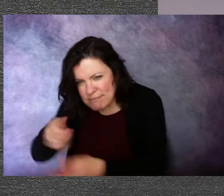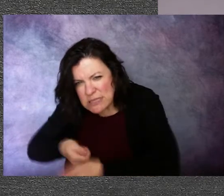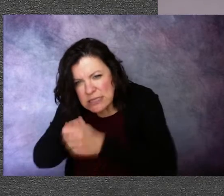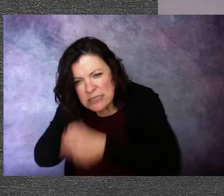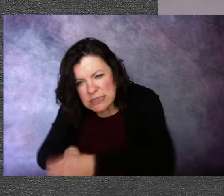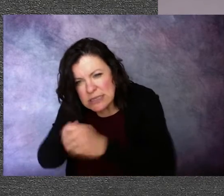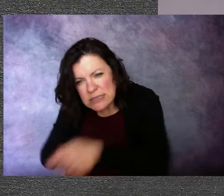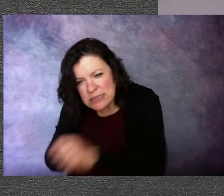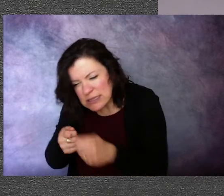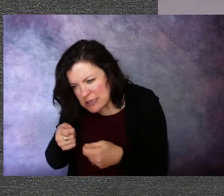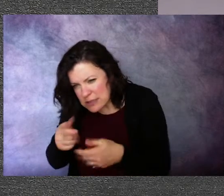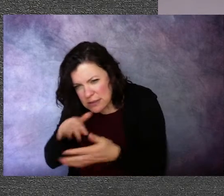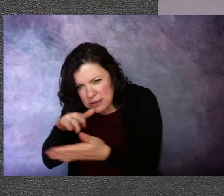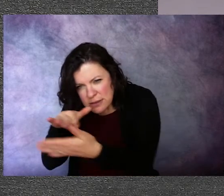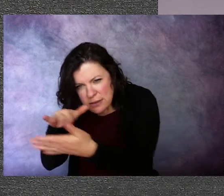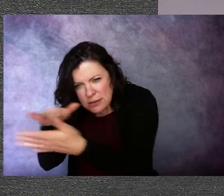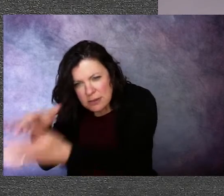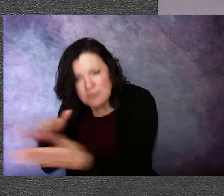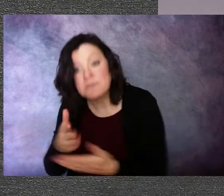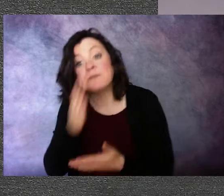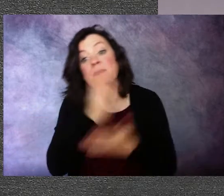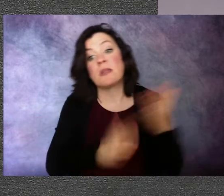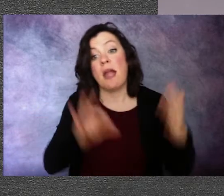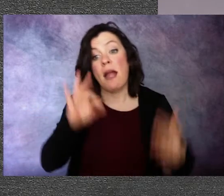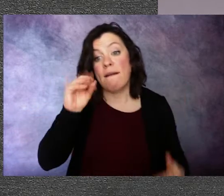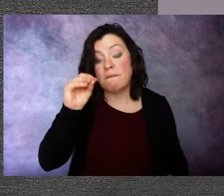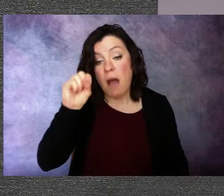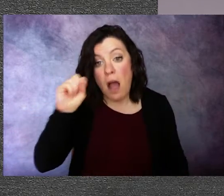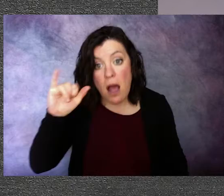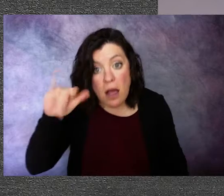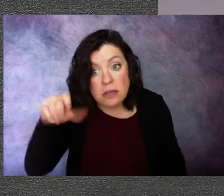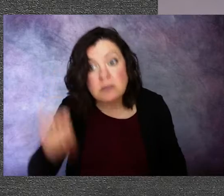fossils and bones, are in something called a museum.